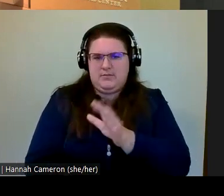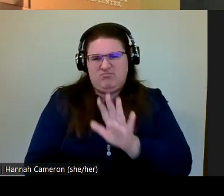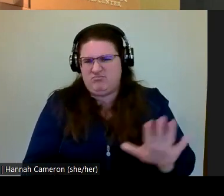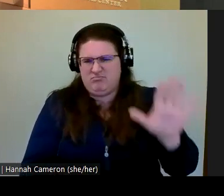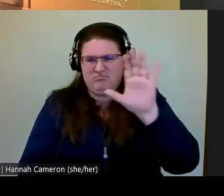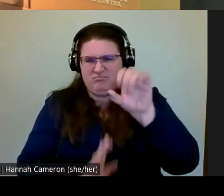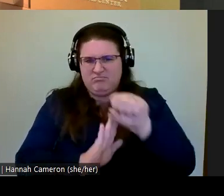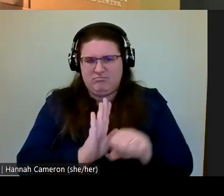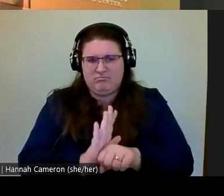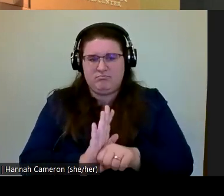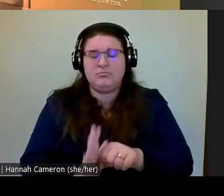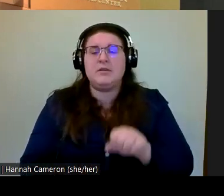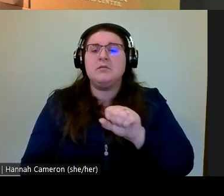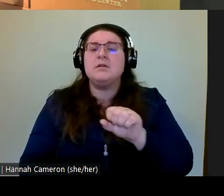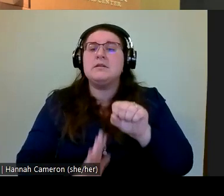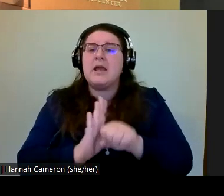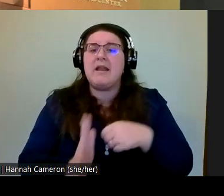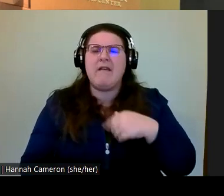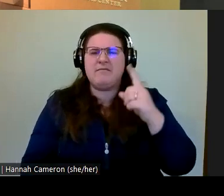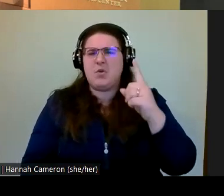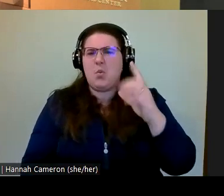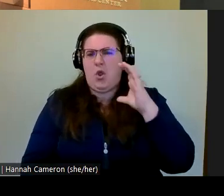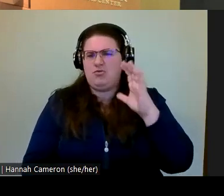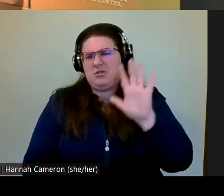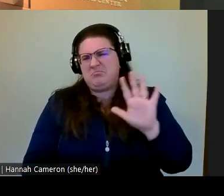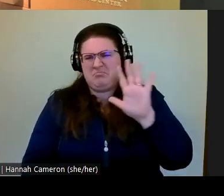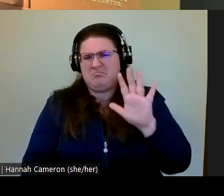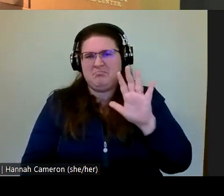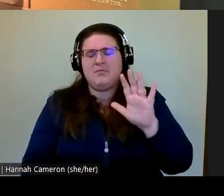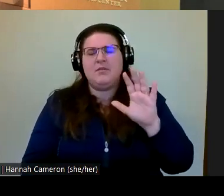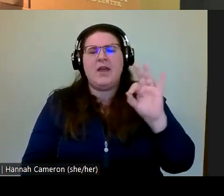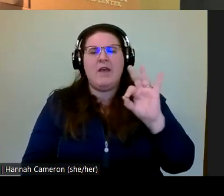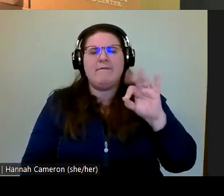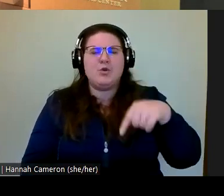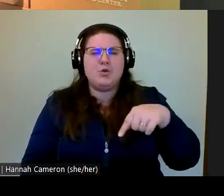throughout our states there is Ser There community health clinics fqhcs clinics like that every one